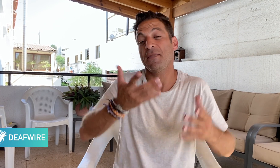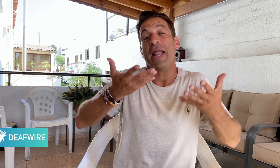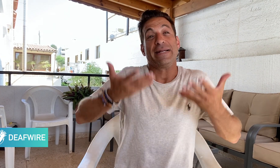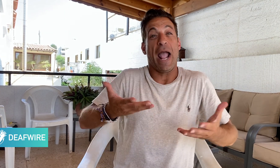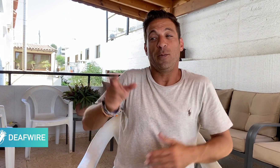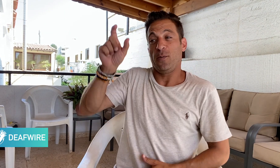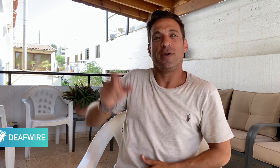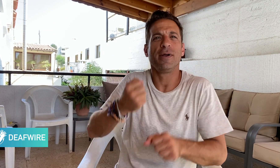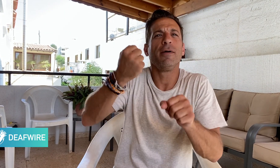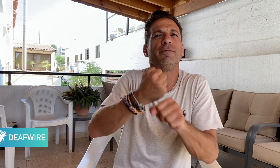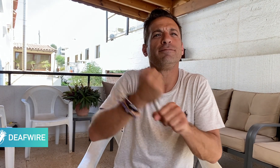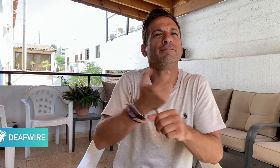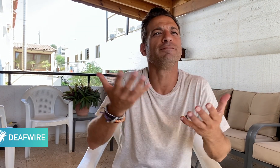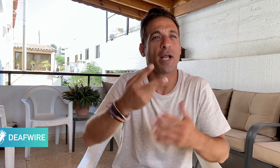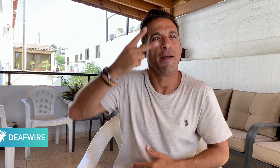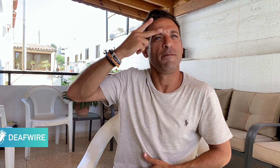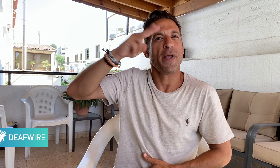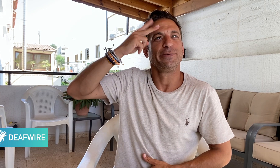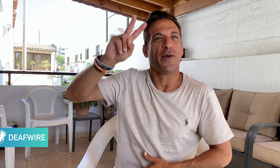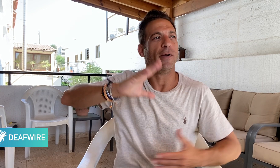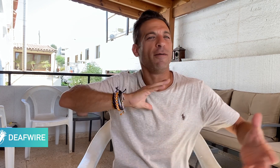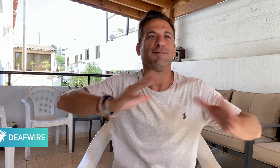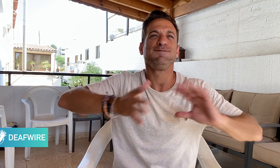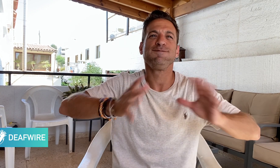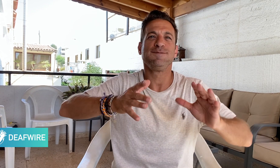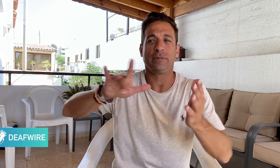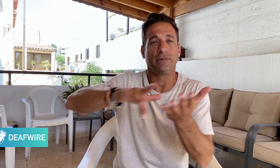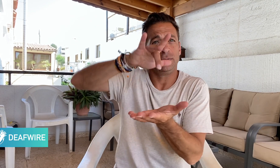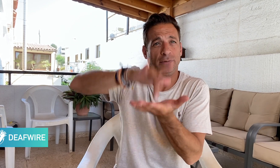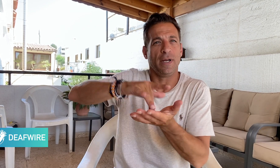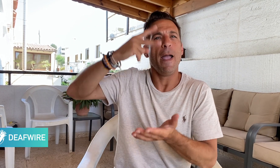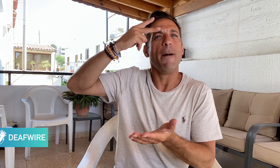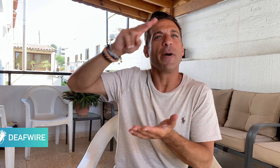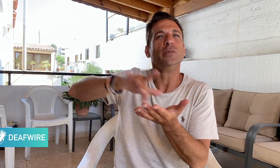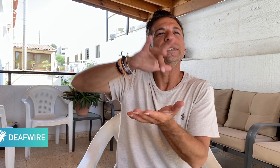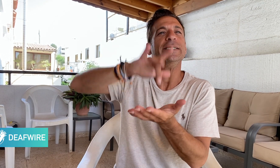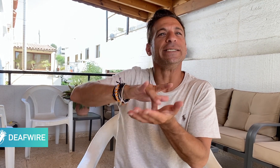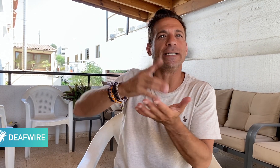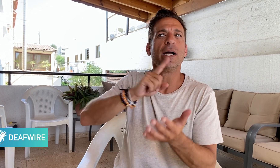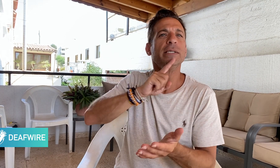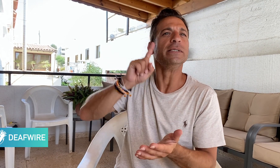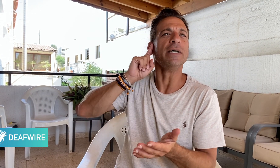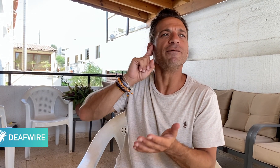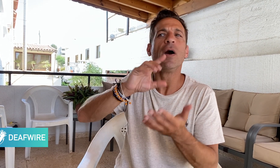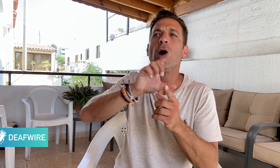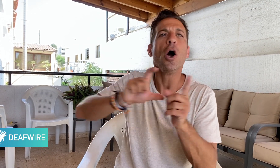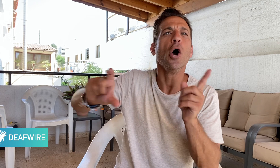He currently teaches Mexican Sign Language and